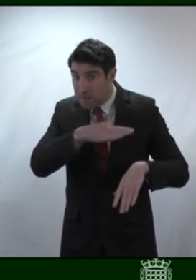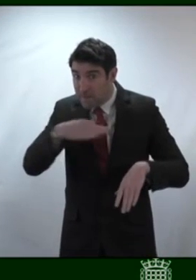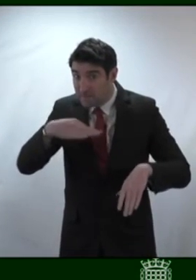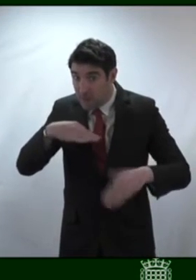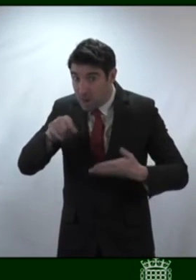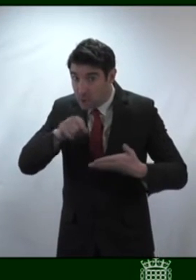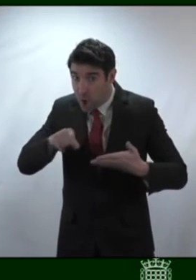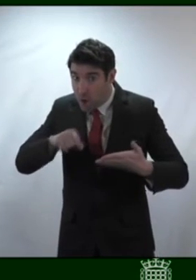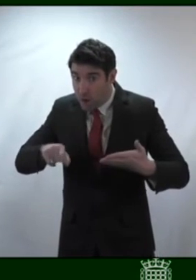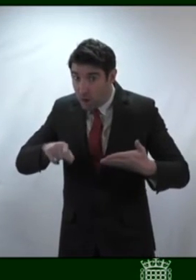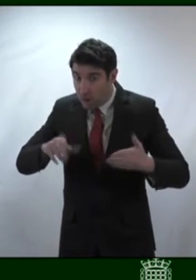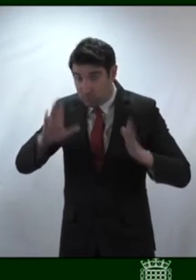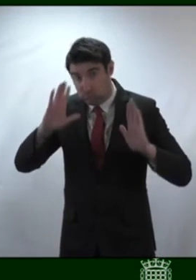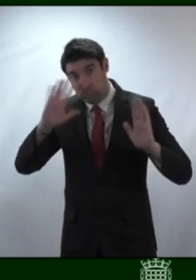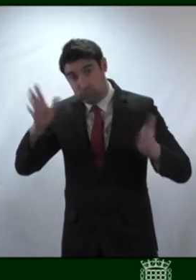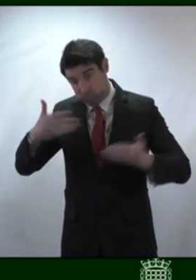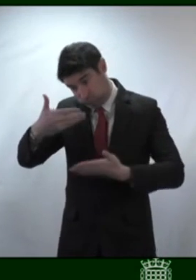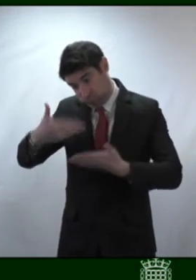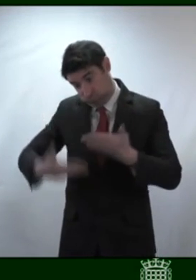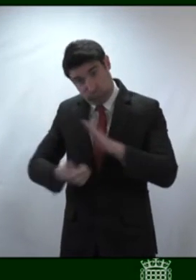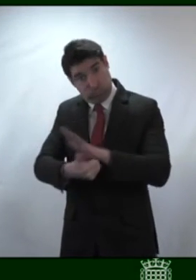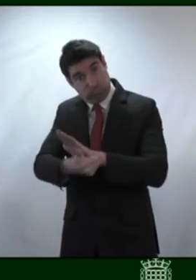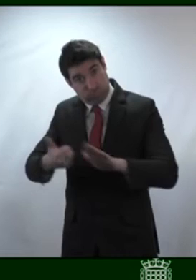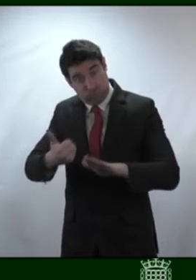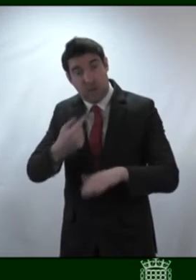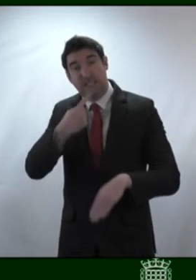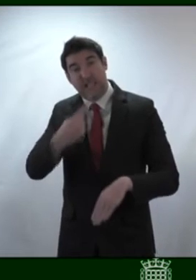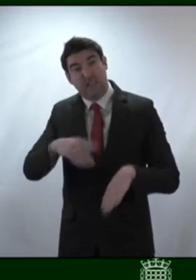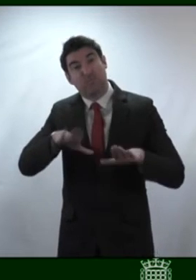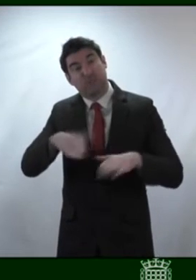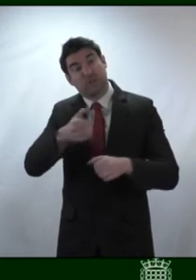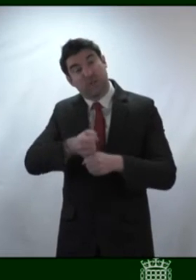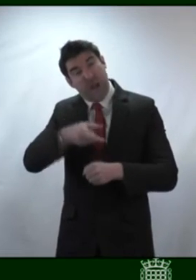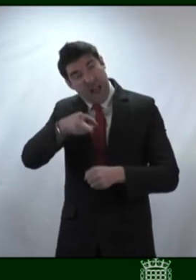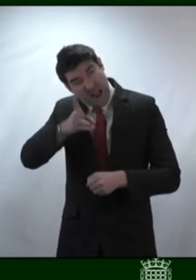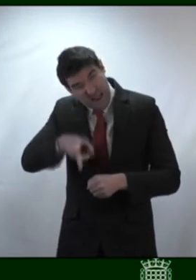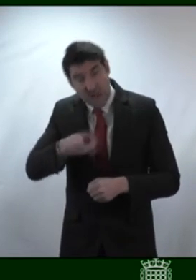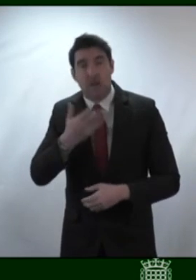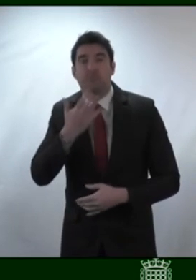major error that will cost many lives.” The Prime Minister should listen to that advice,